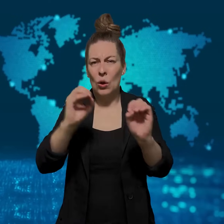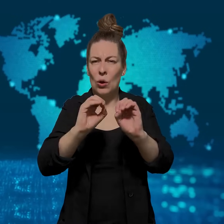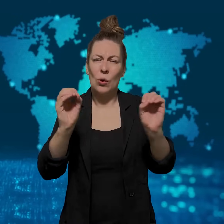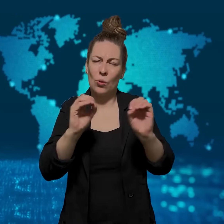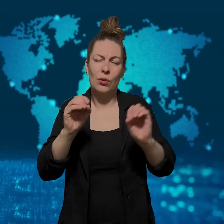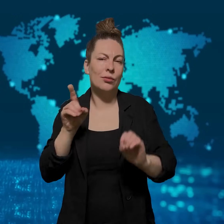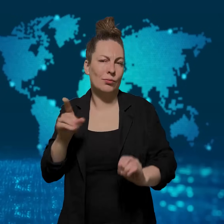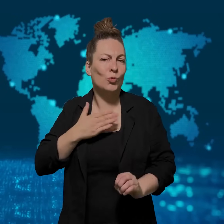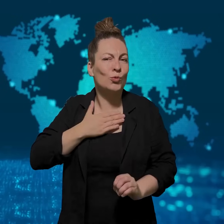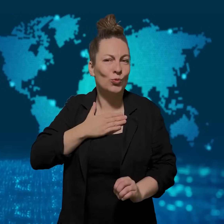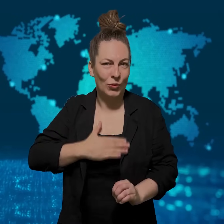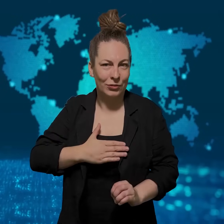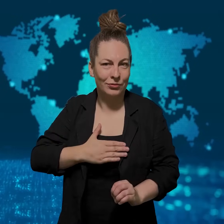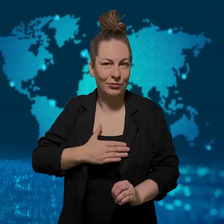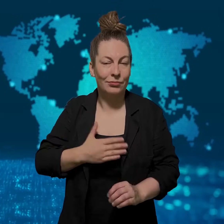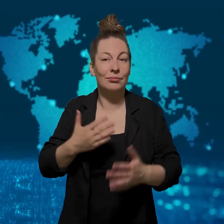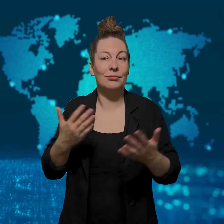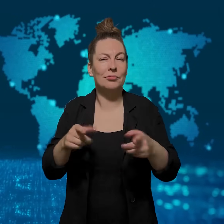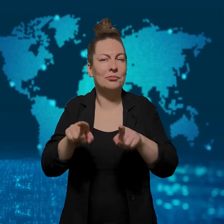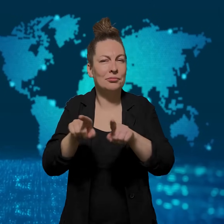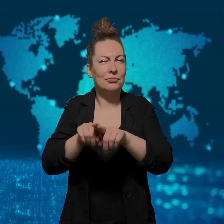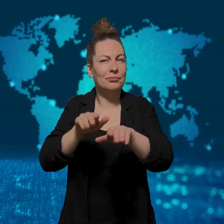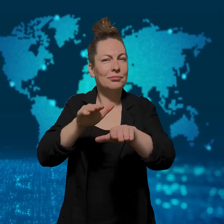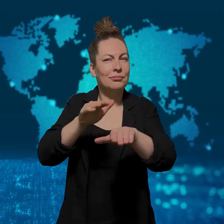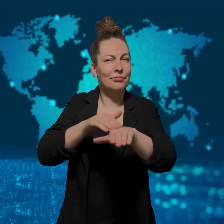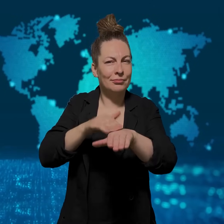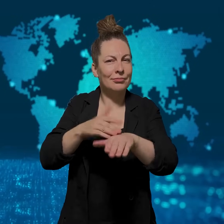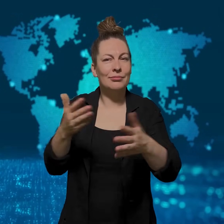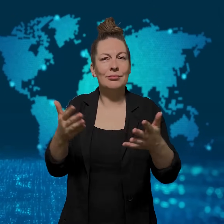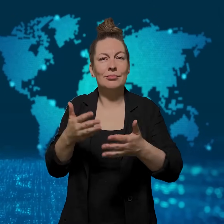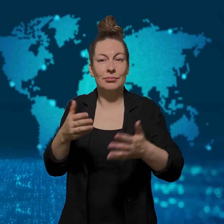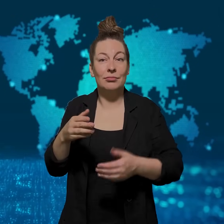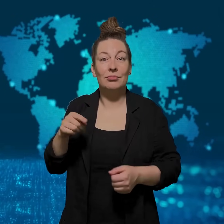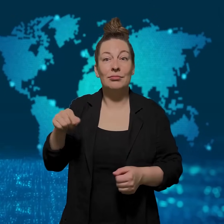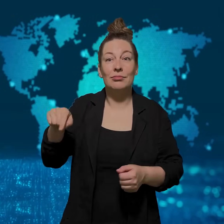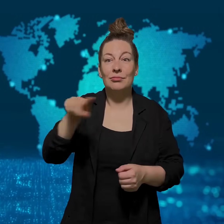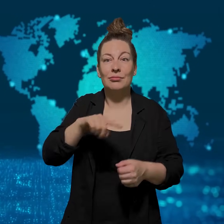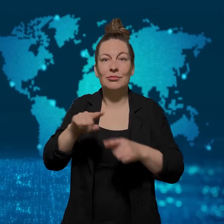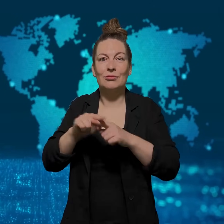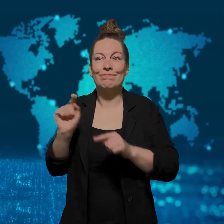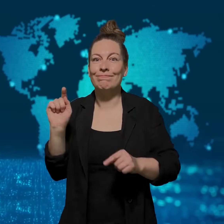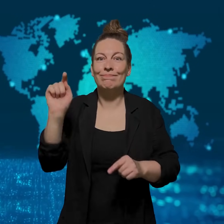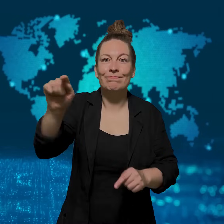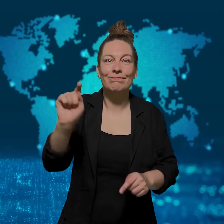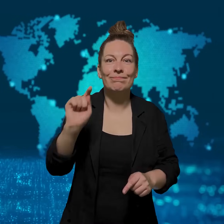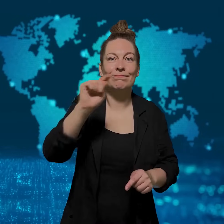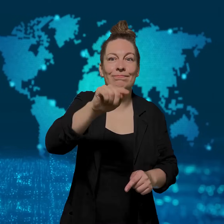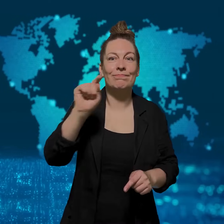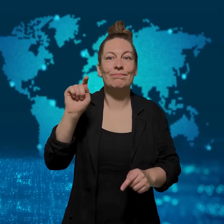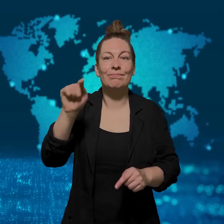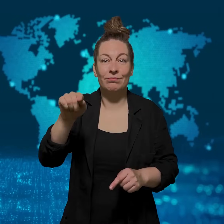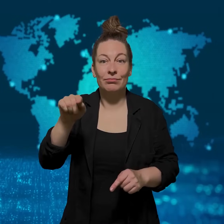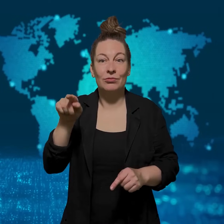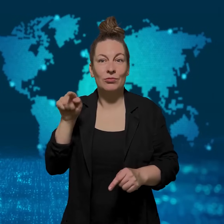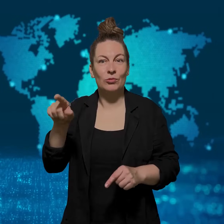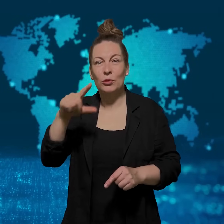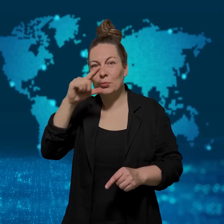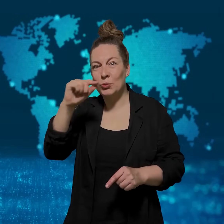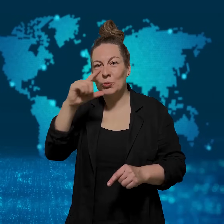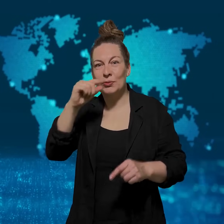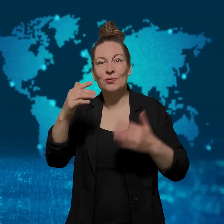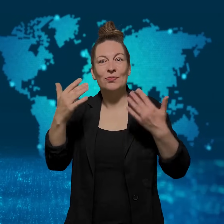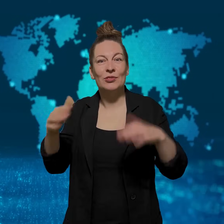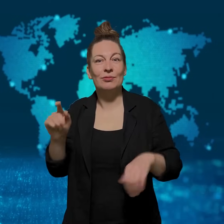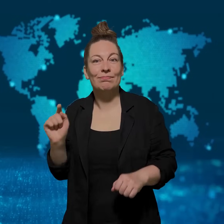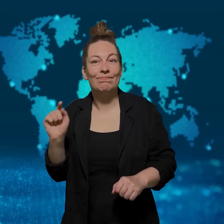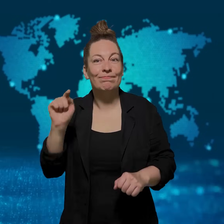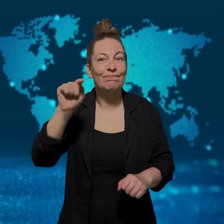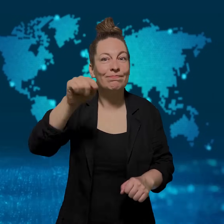Putin's comments came during a visit to Belarus.